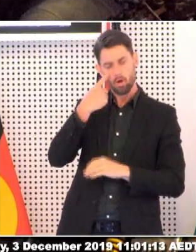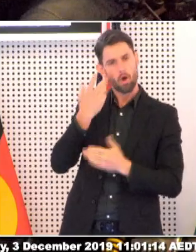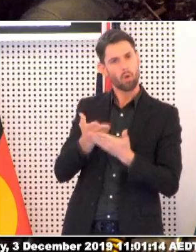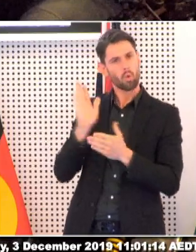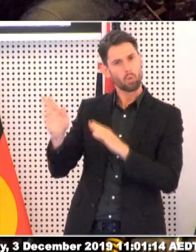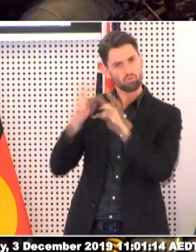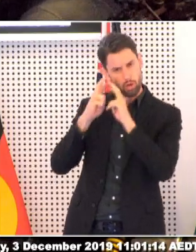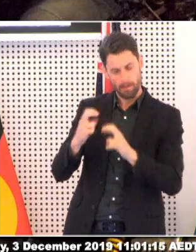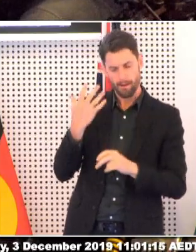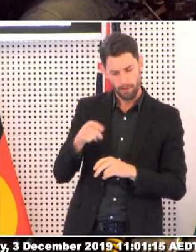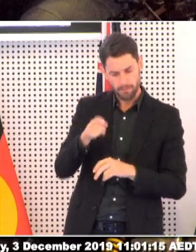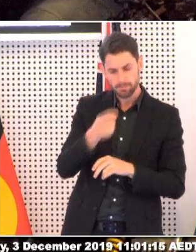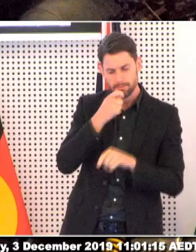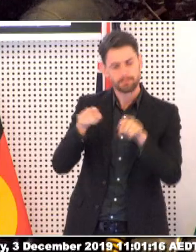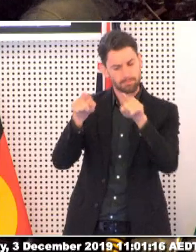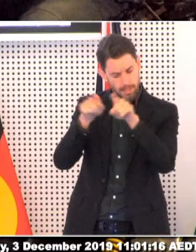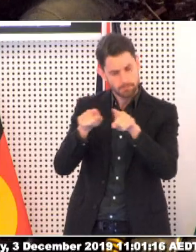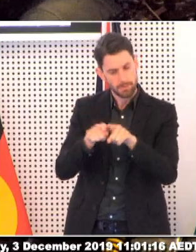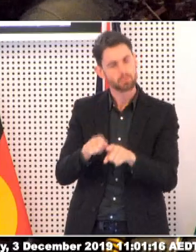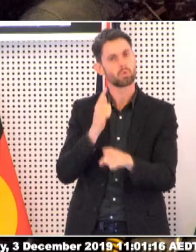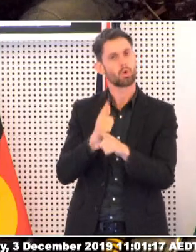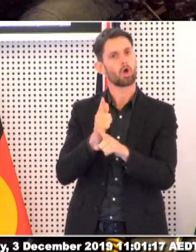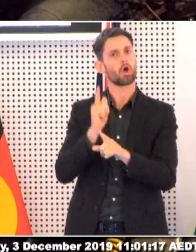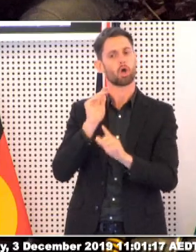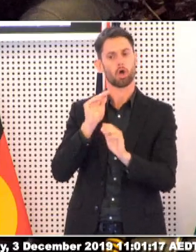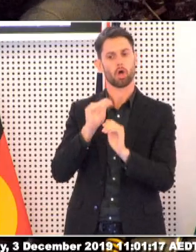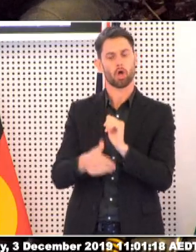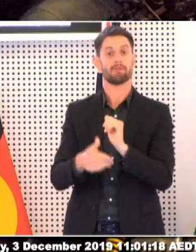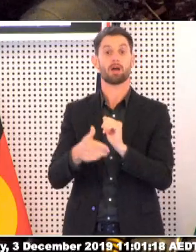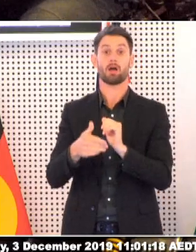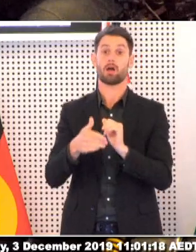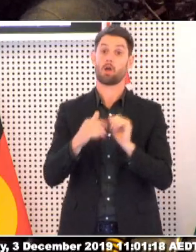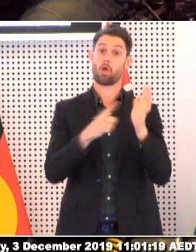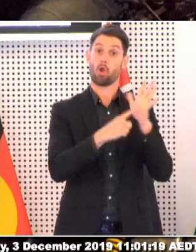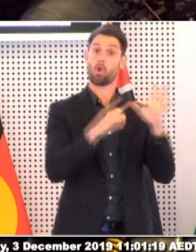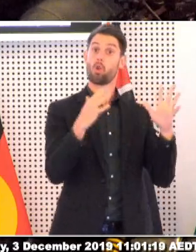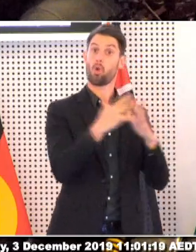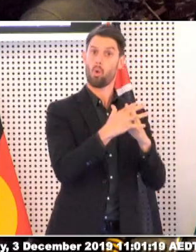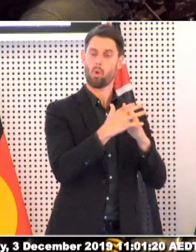feature of looking at the intersection between our criminal law framework and the